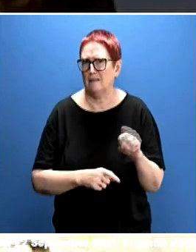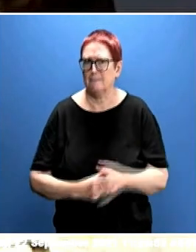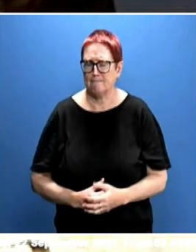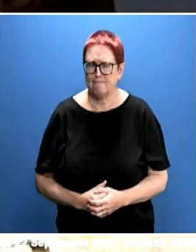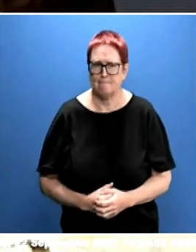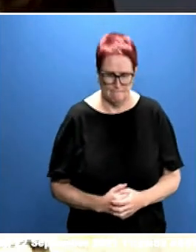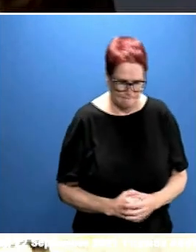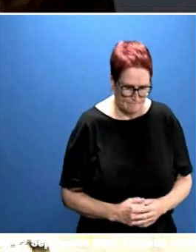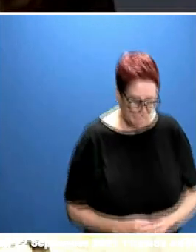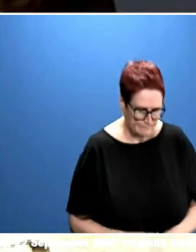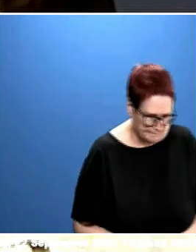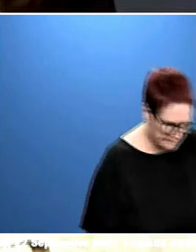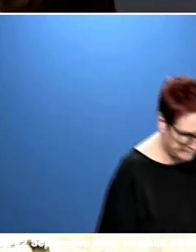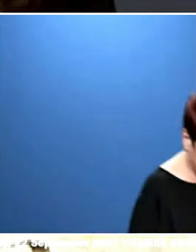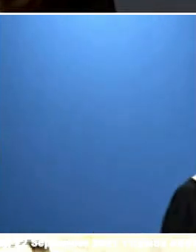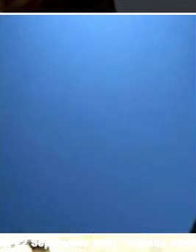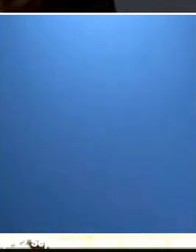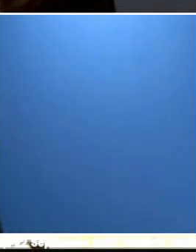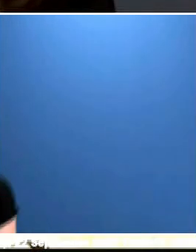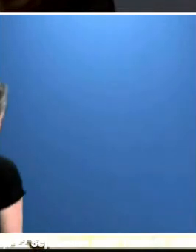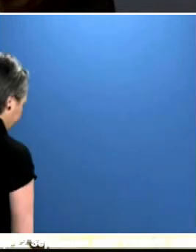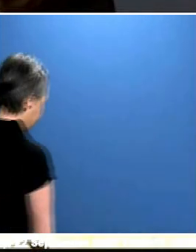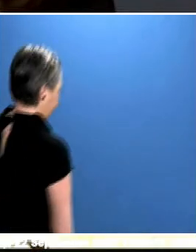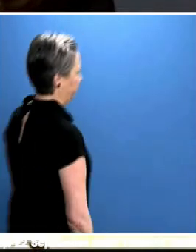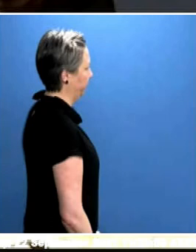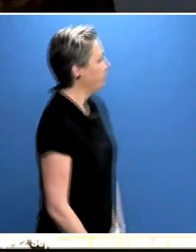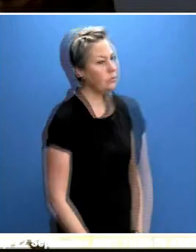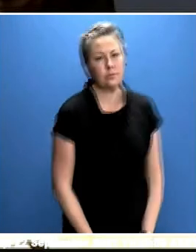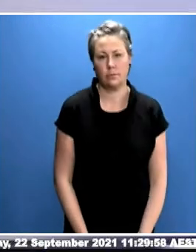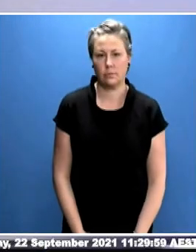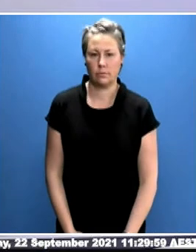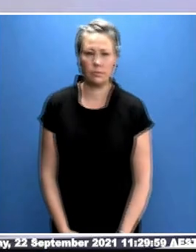Can I just interpose --- I suppose the first point is